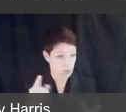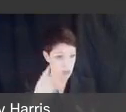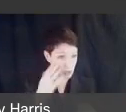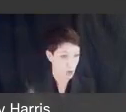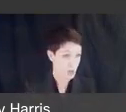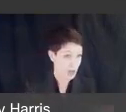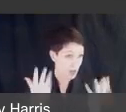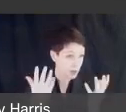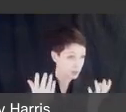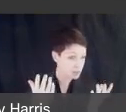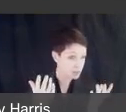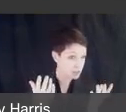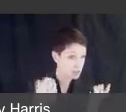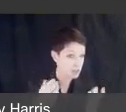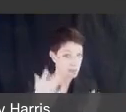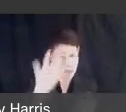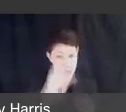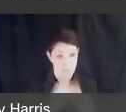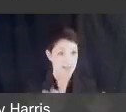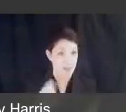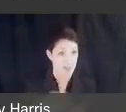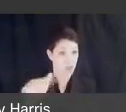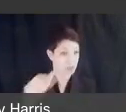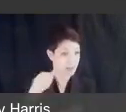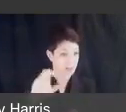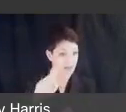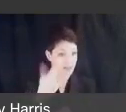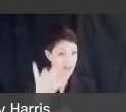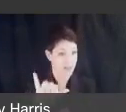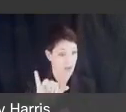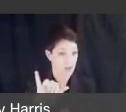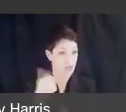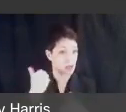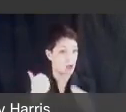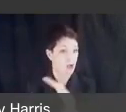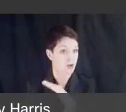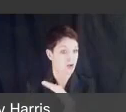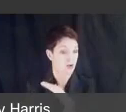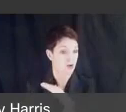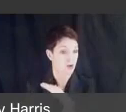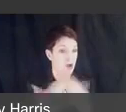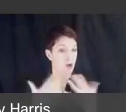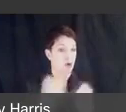pandemic relief the County will receive under the Rescue Plan that's now been